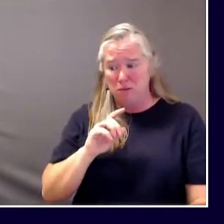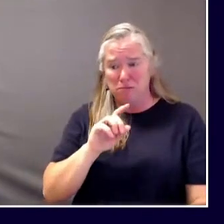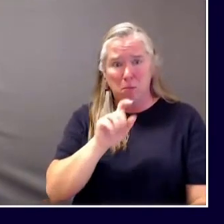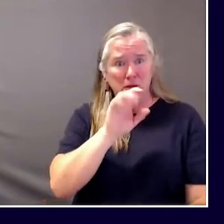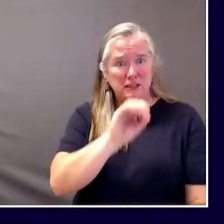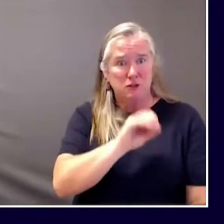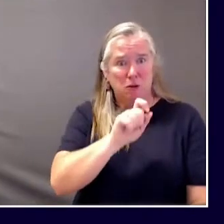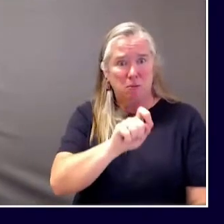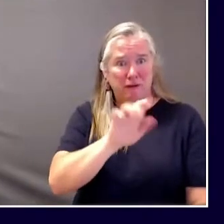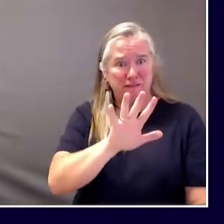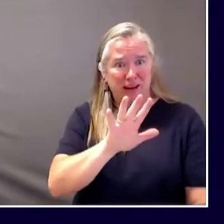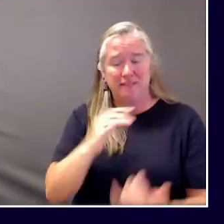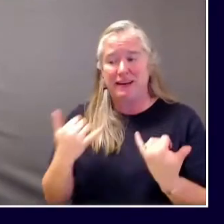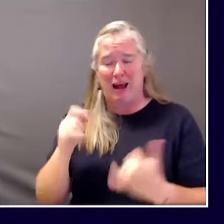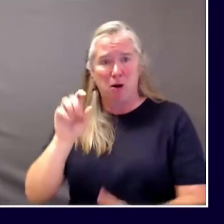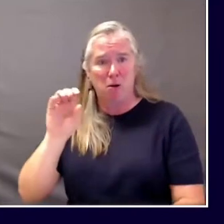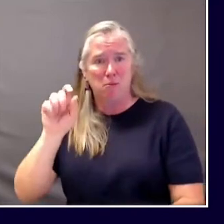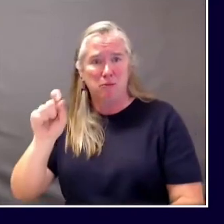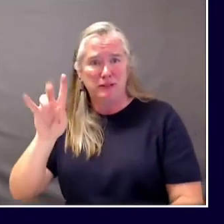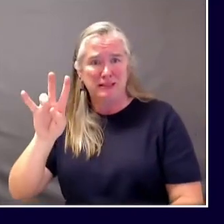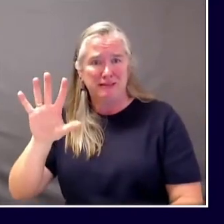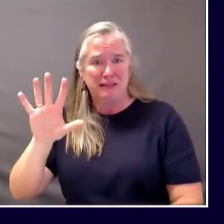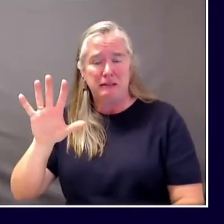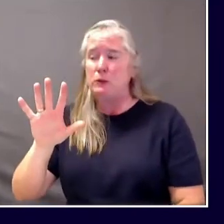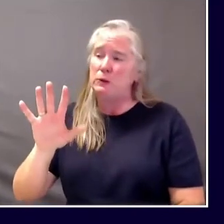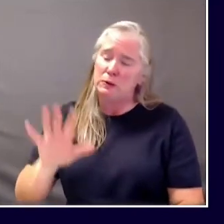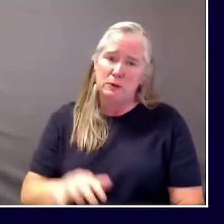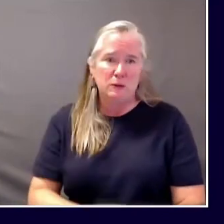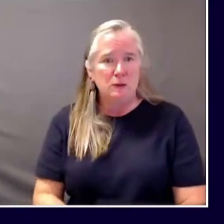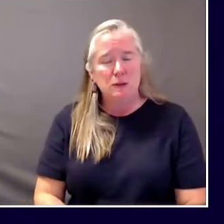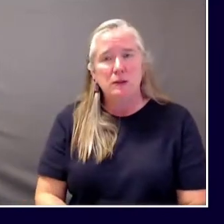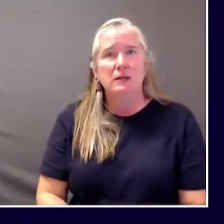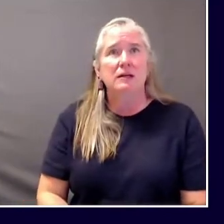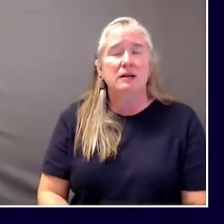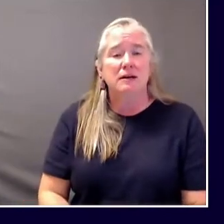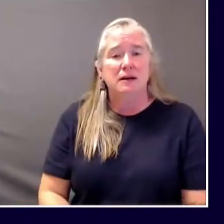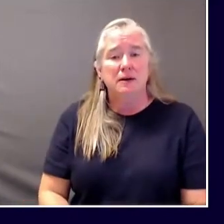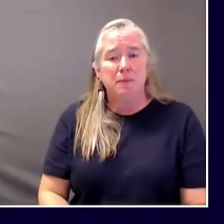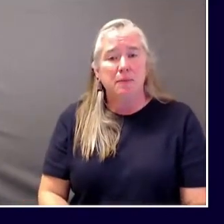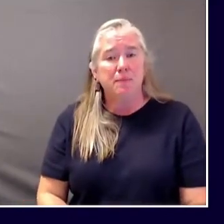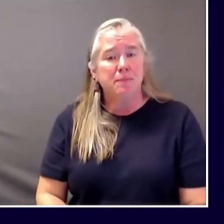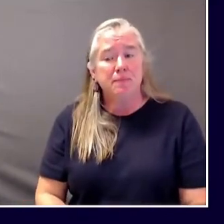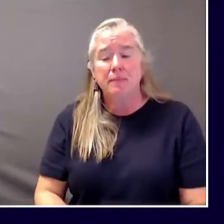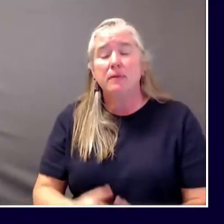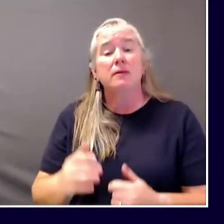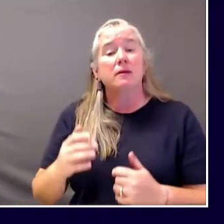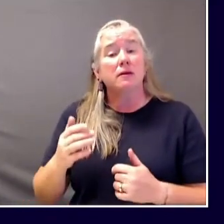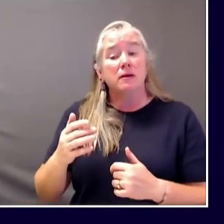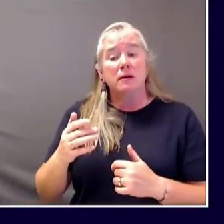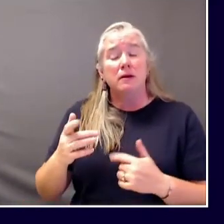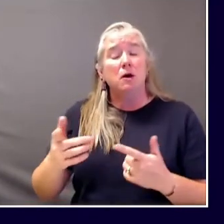so these new cases are not